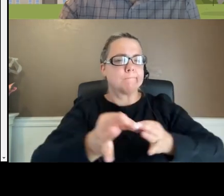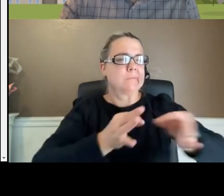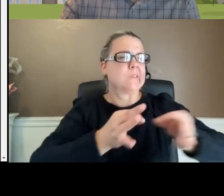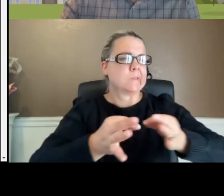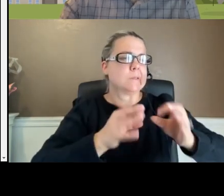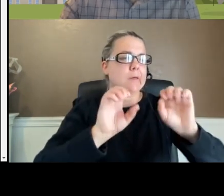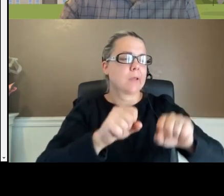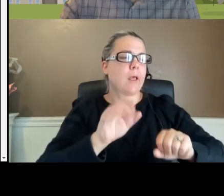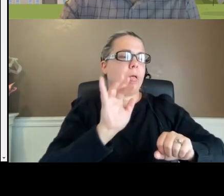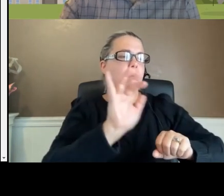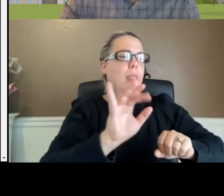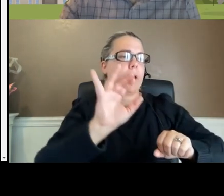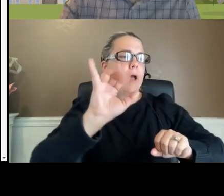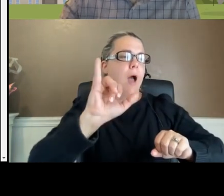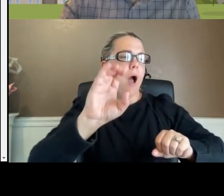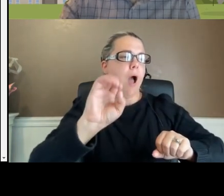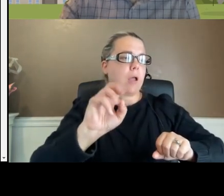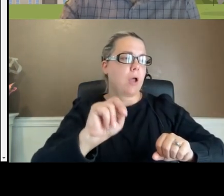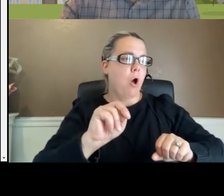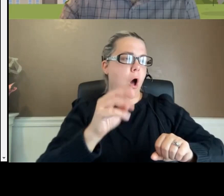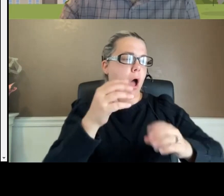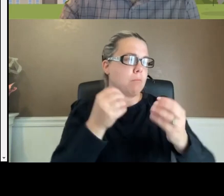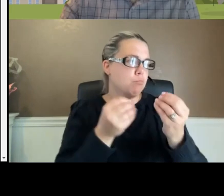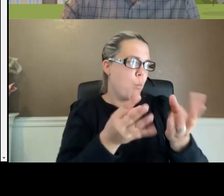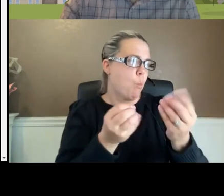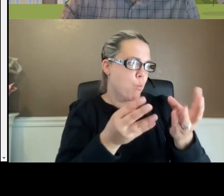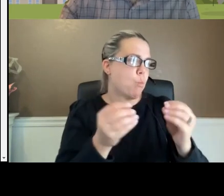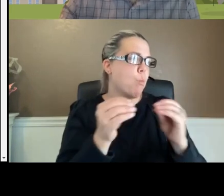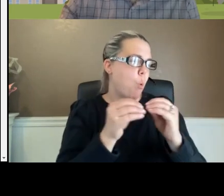or to the reference panel in the sidebar to get documentation about what these things are telling